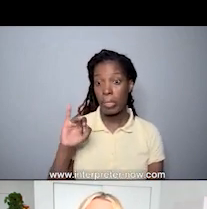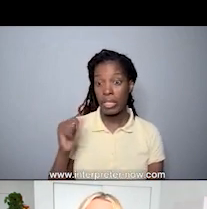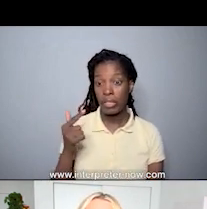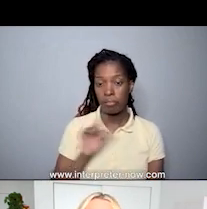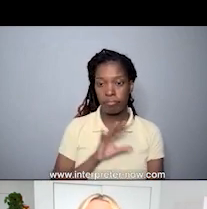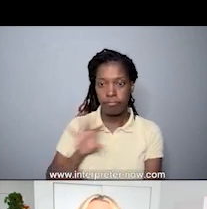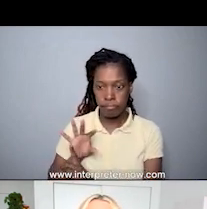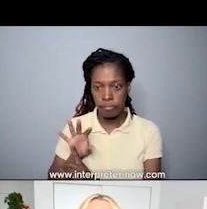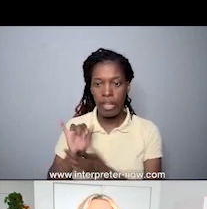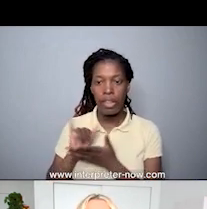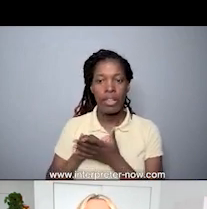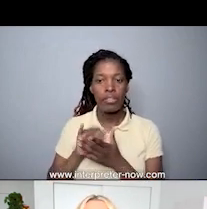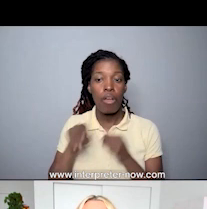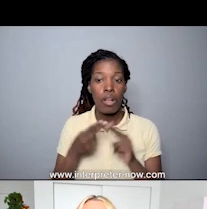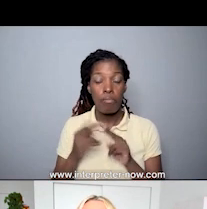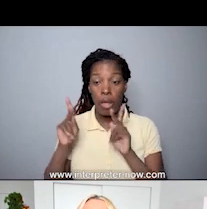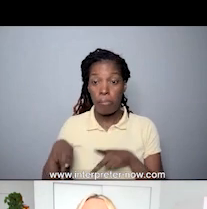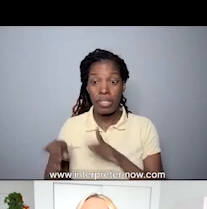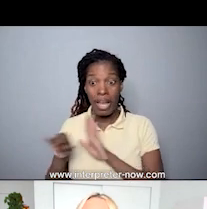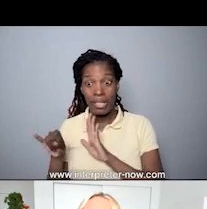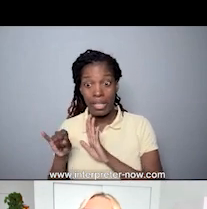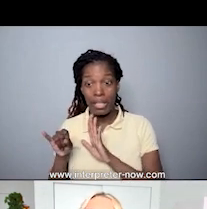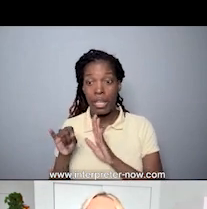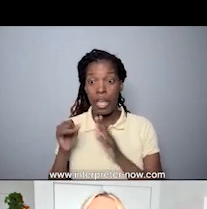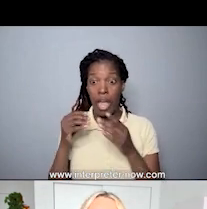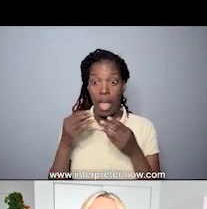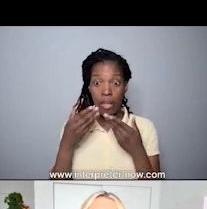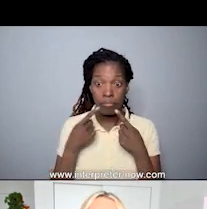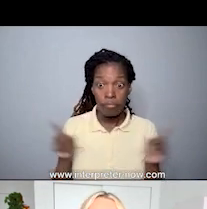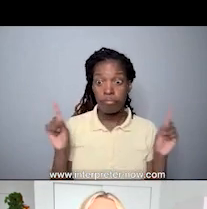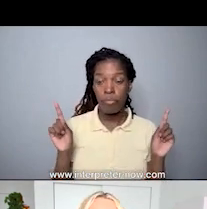Outing is talking about somebody's identity publicly without their permission.